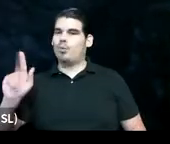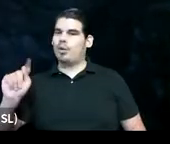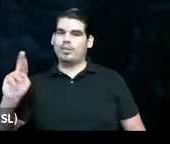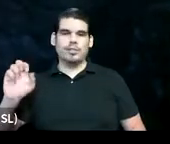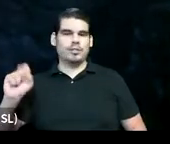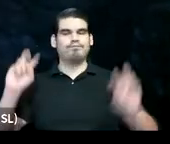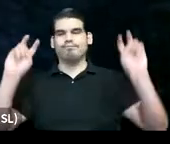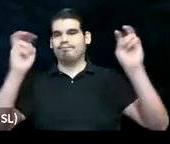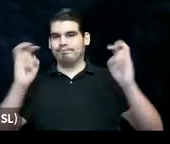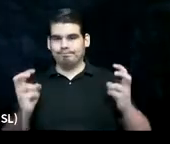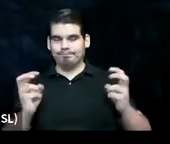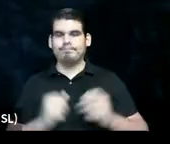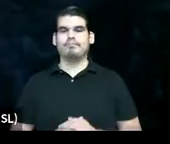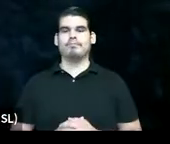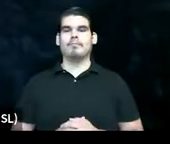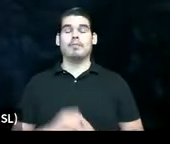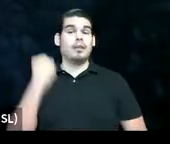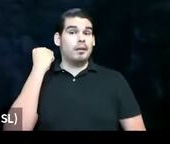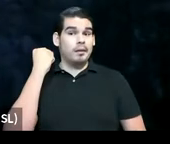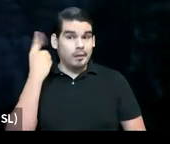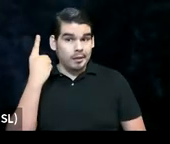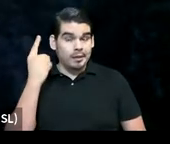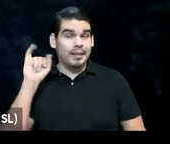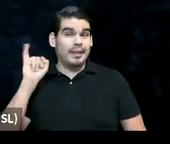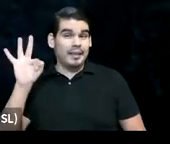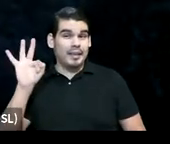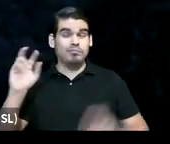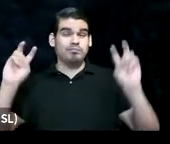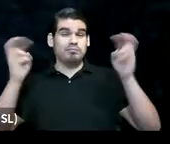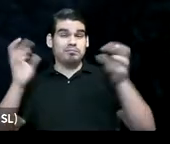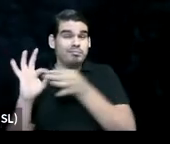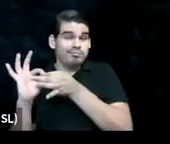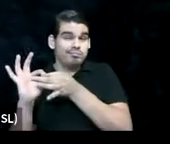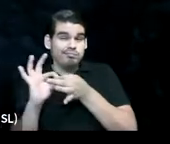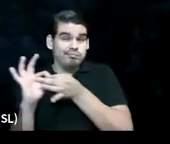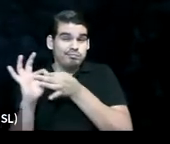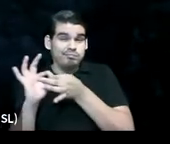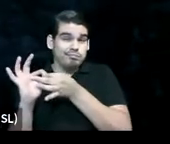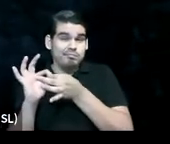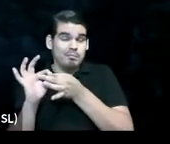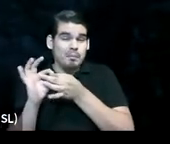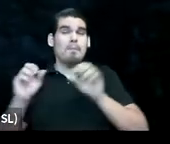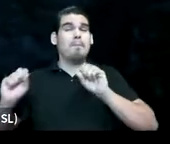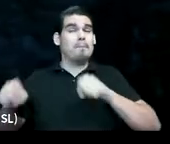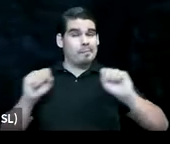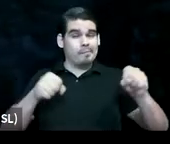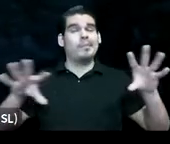countless resolutions on basic needs. But resolutions can cover a lot of different aspects of basic needs. Right.